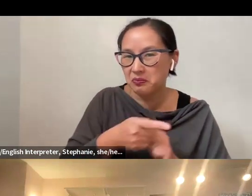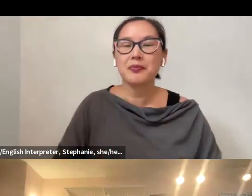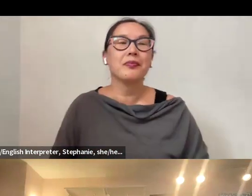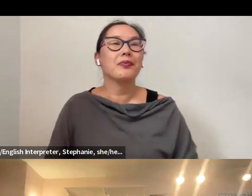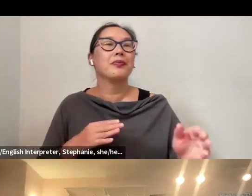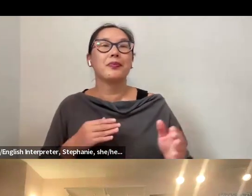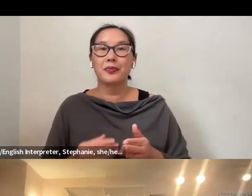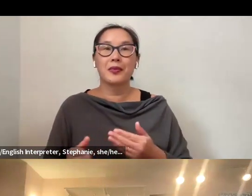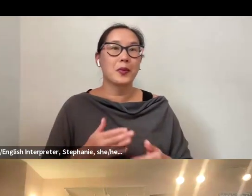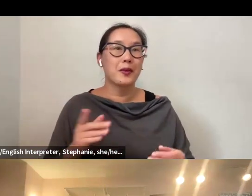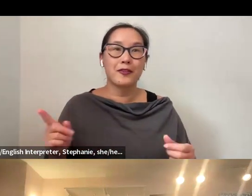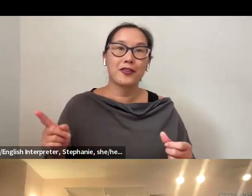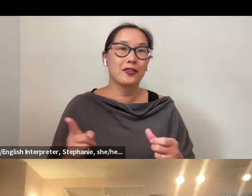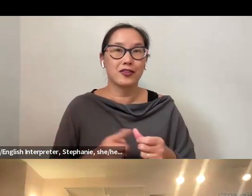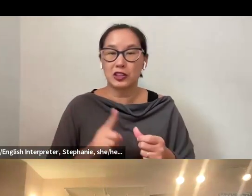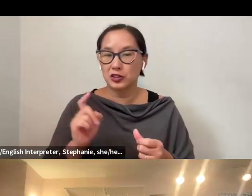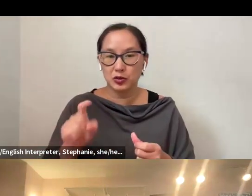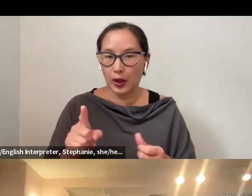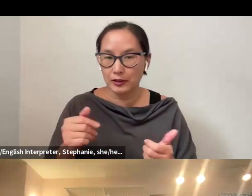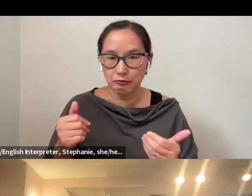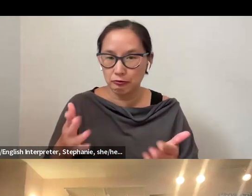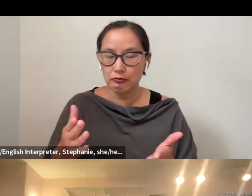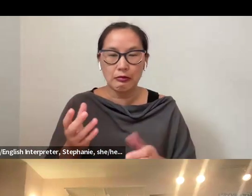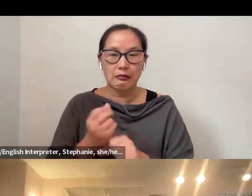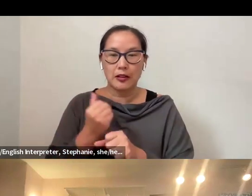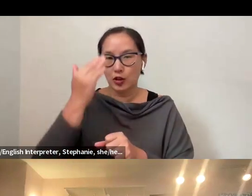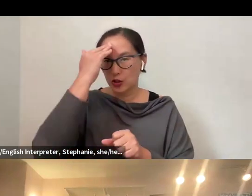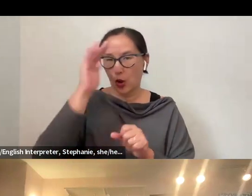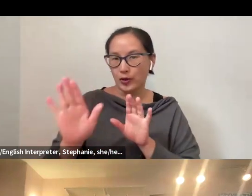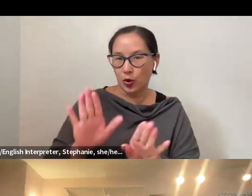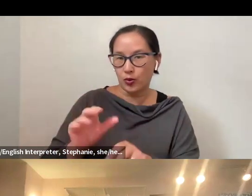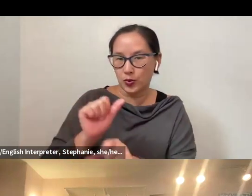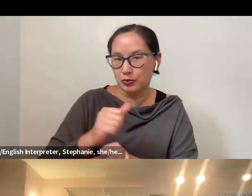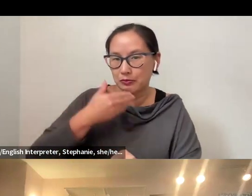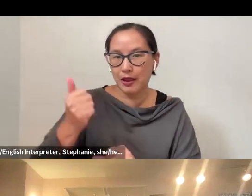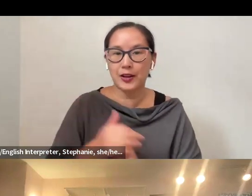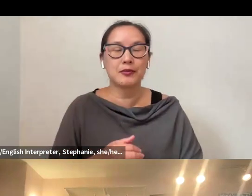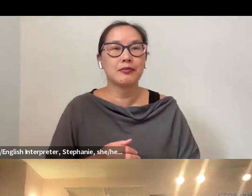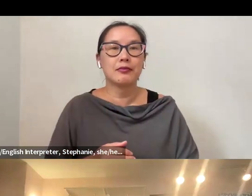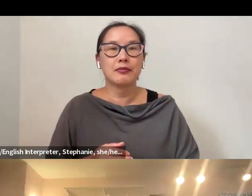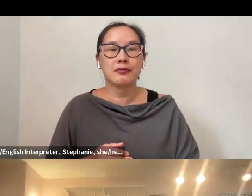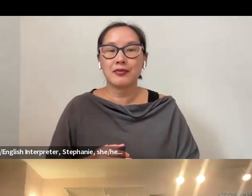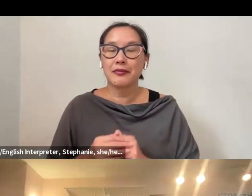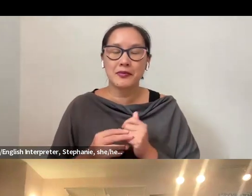to get to know more about your work. So they say the best films are those that come from truth.